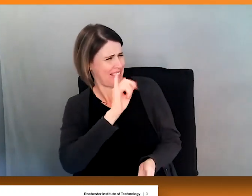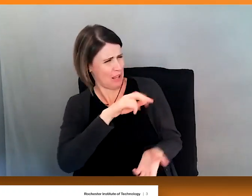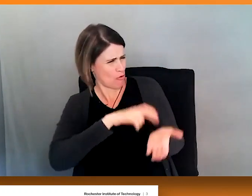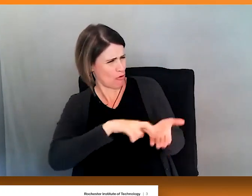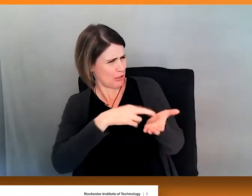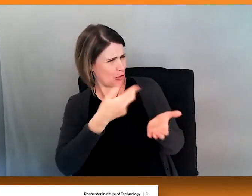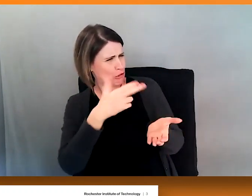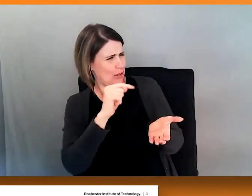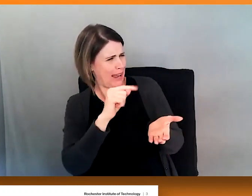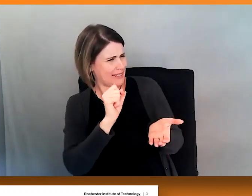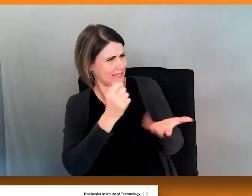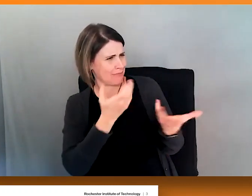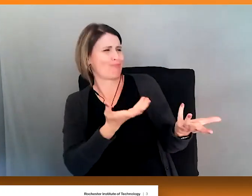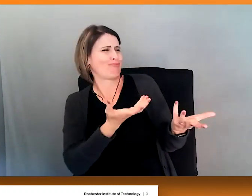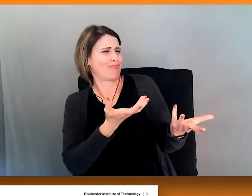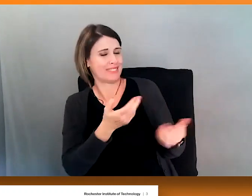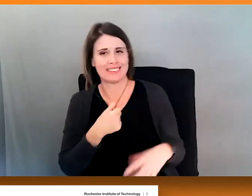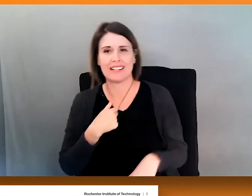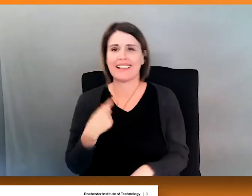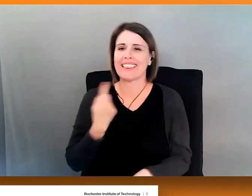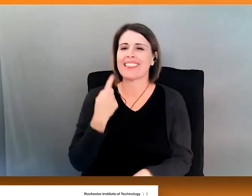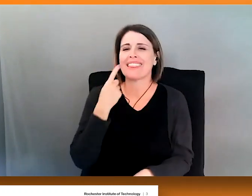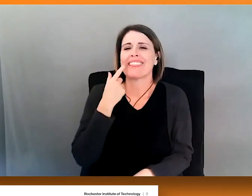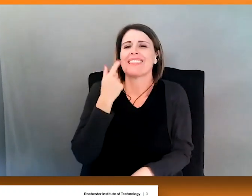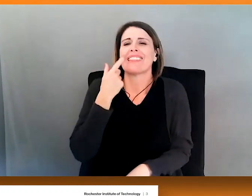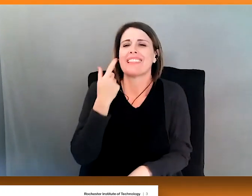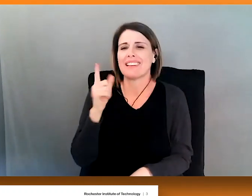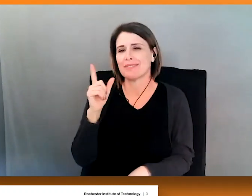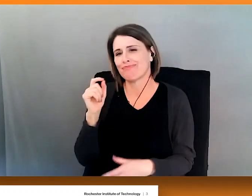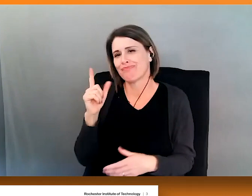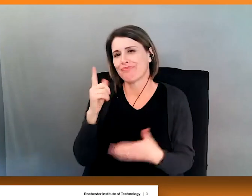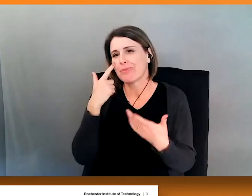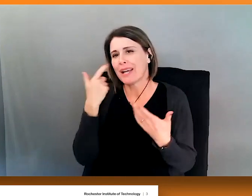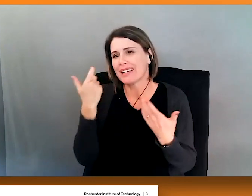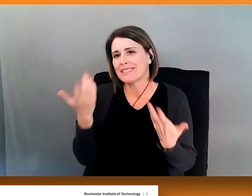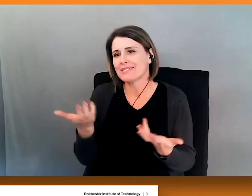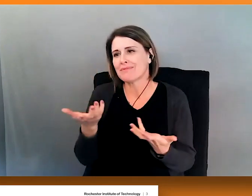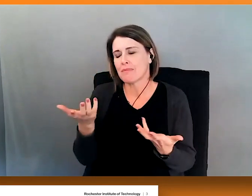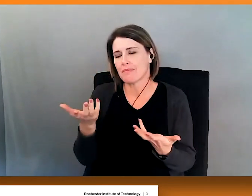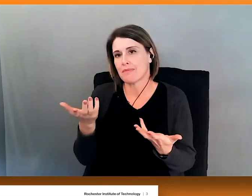This always makes me chuckle because we all wish